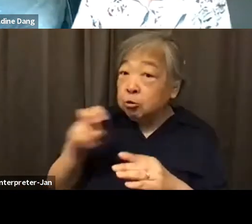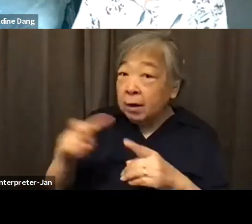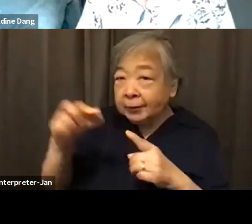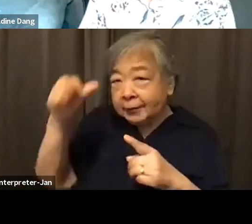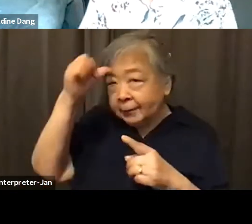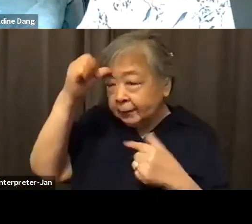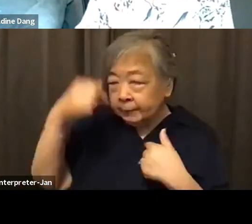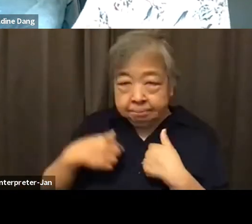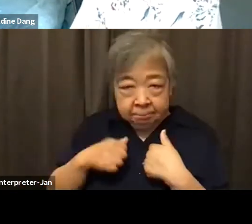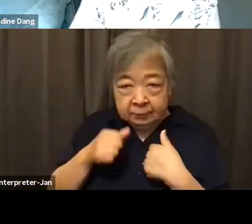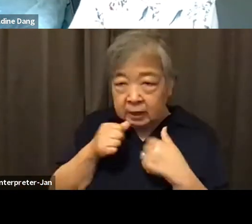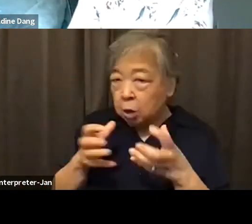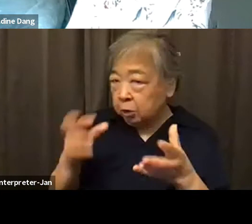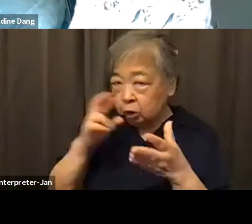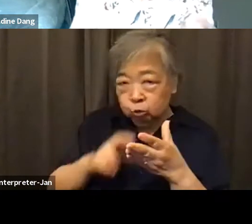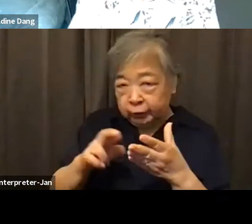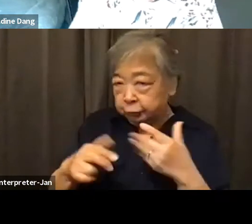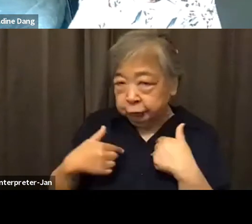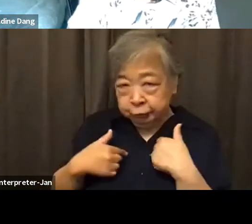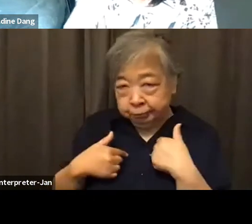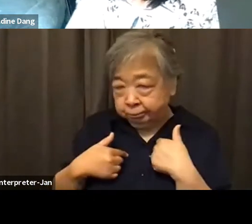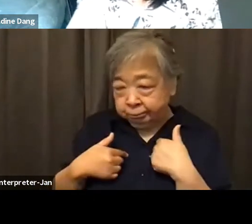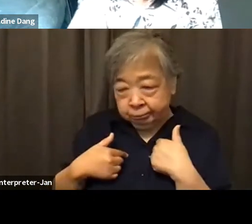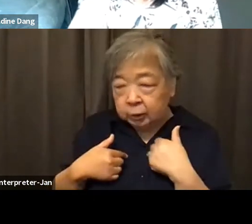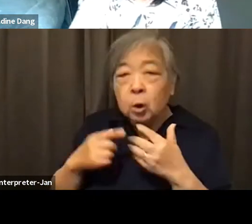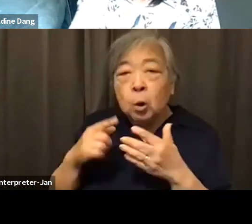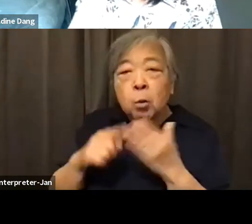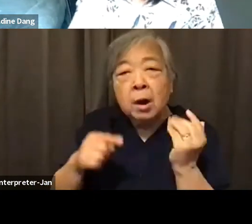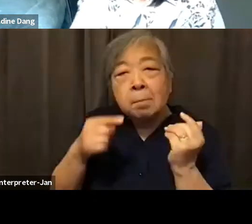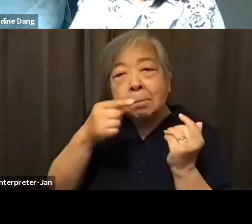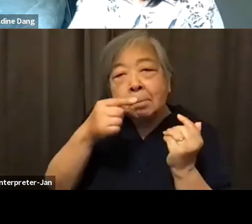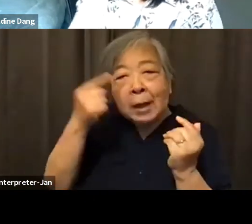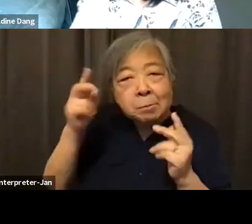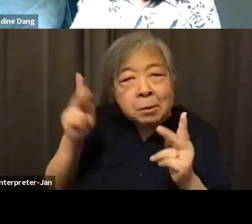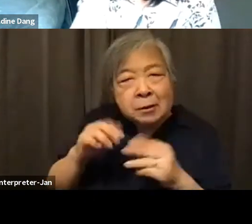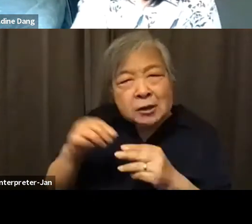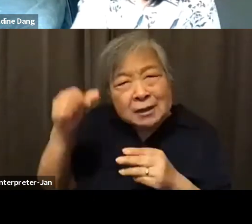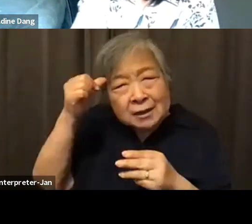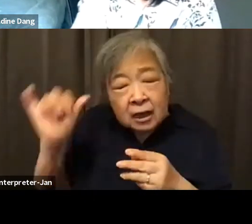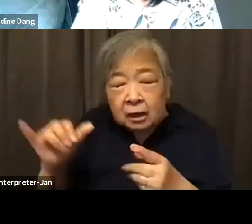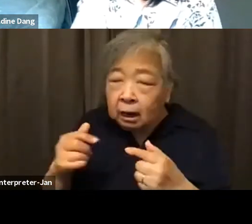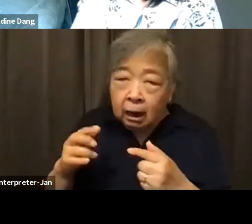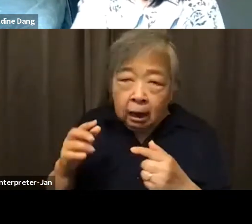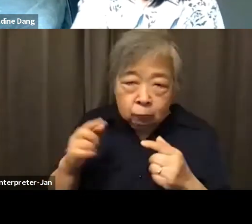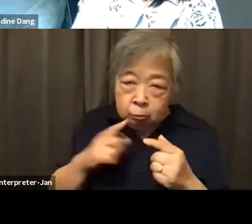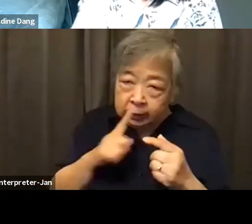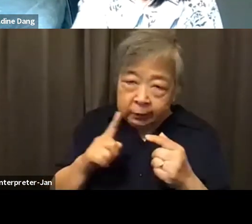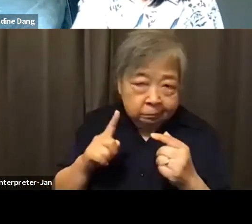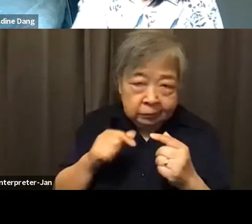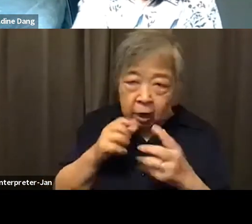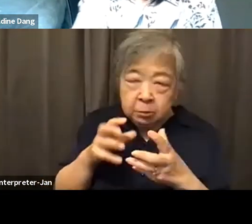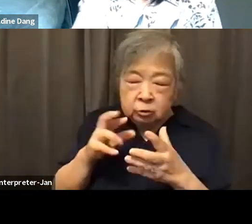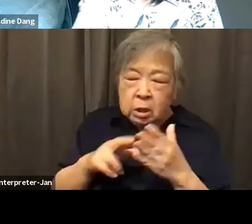like, how a Black person lives in India. I did not do that much research, which I should have done, and I wish I had done because I